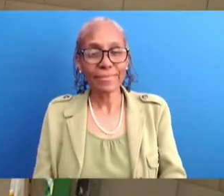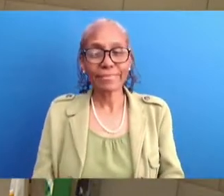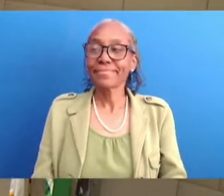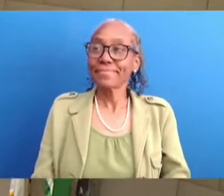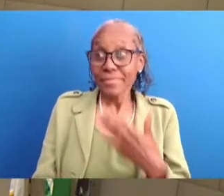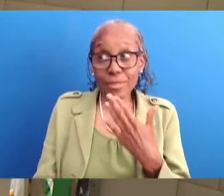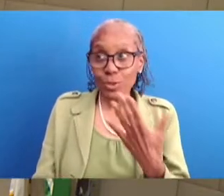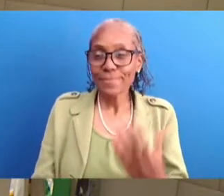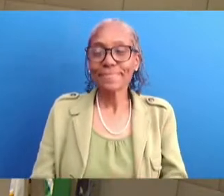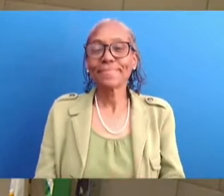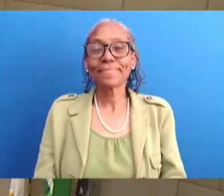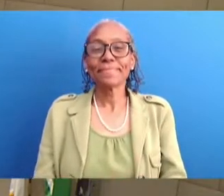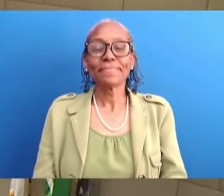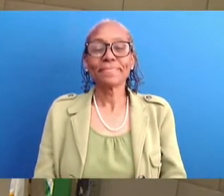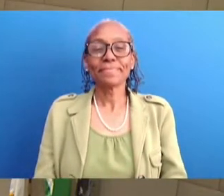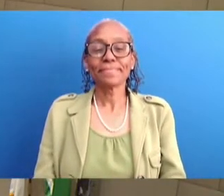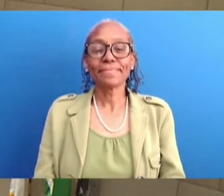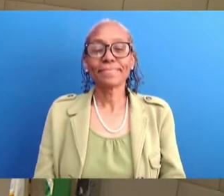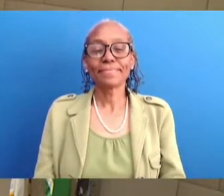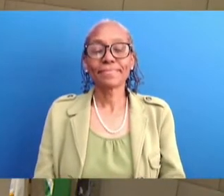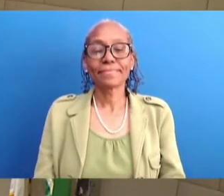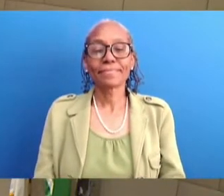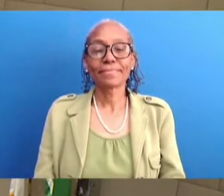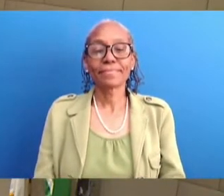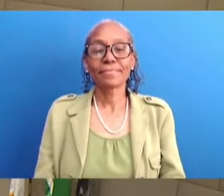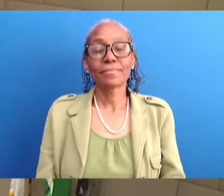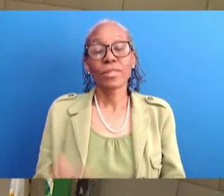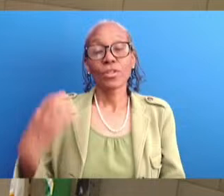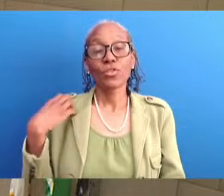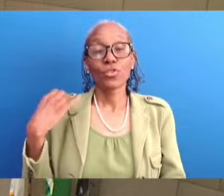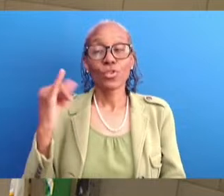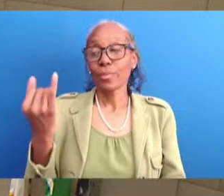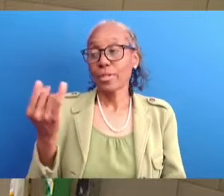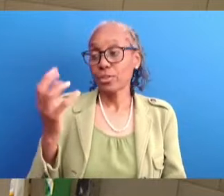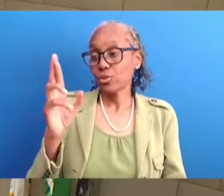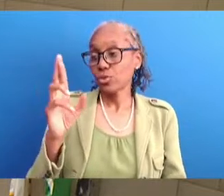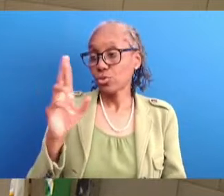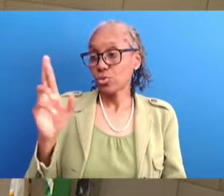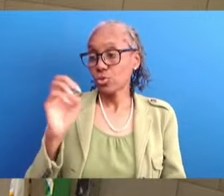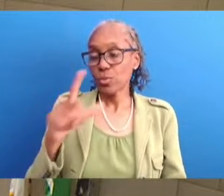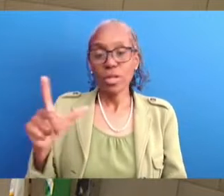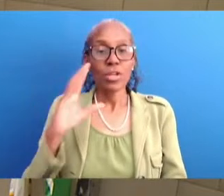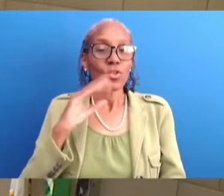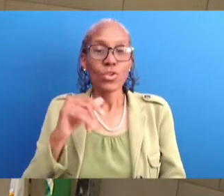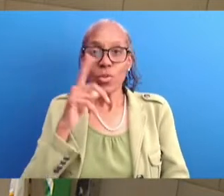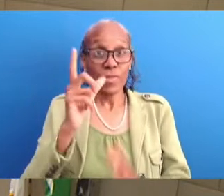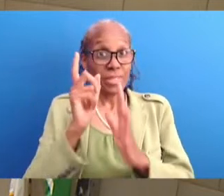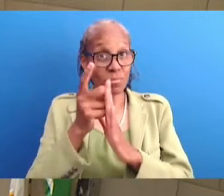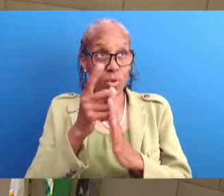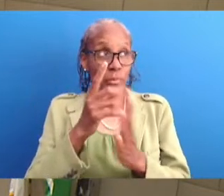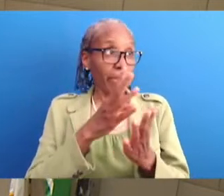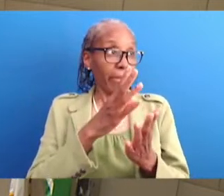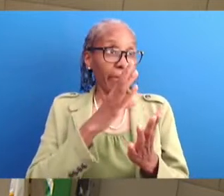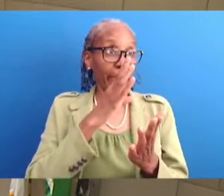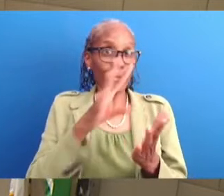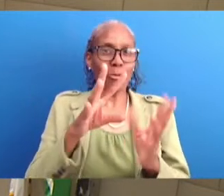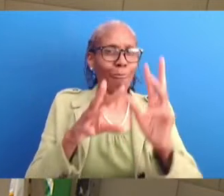ABOUT THE BEAUTY OF YOUR CULTURE. THANK YOU.